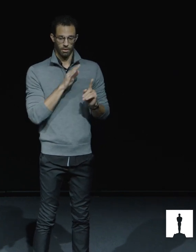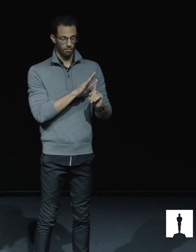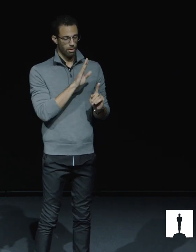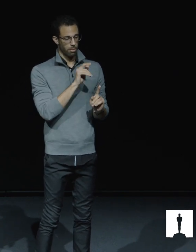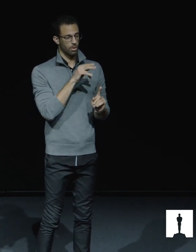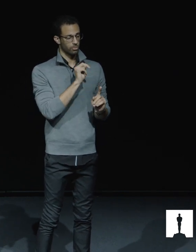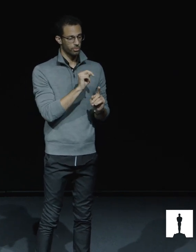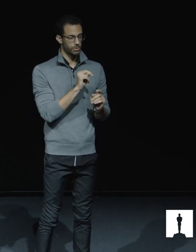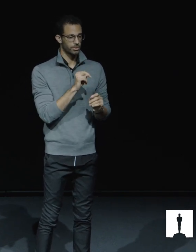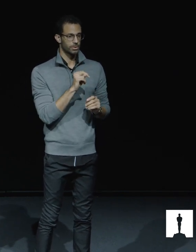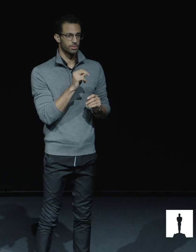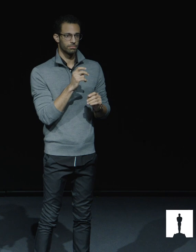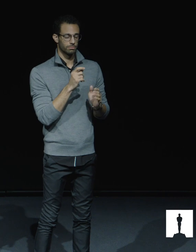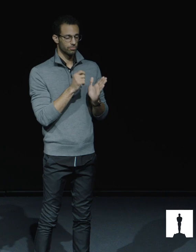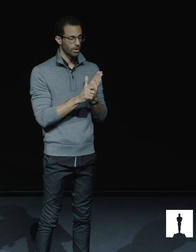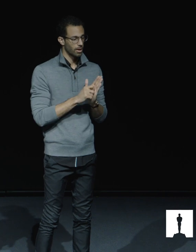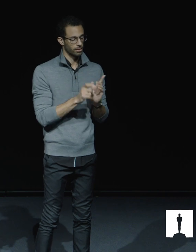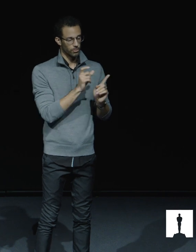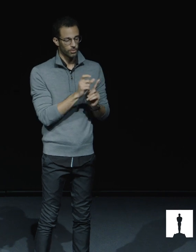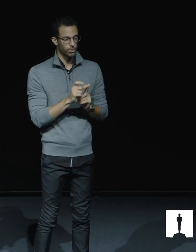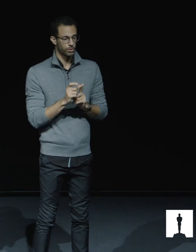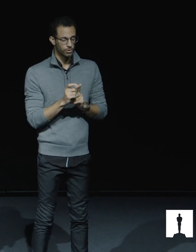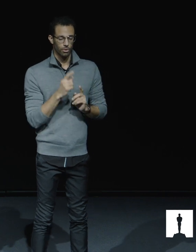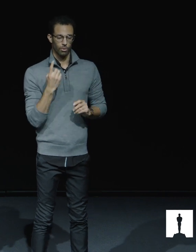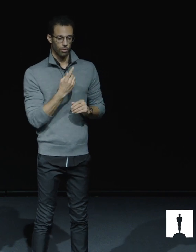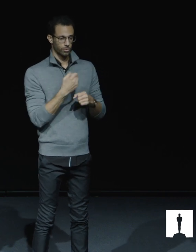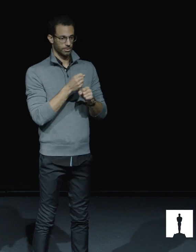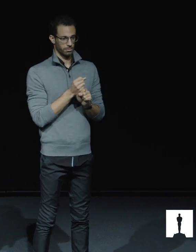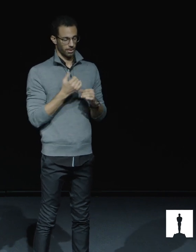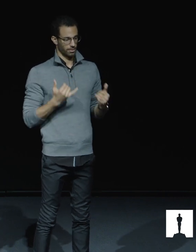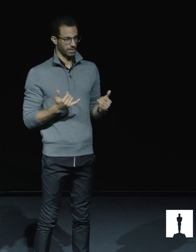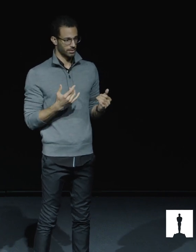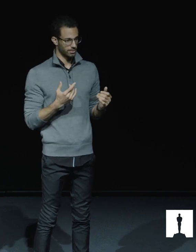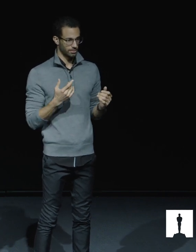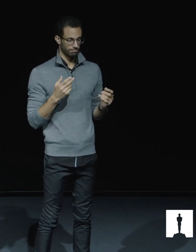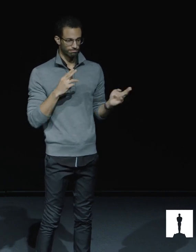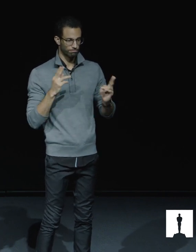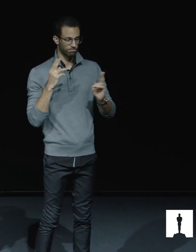from his words, will always make these encounters possible. THE DEVIL FINDS WORK remains a vital